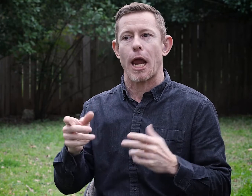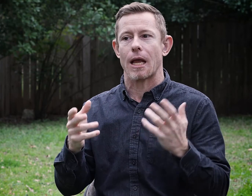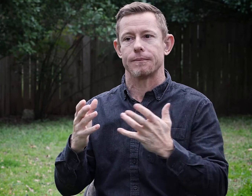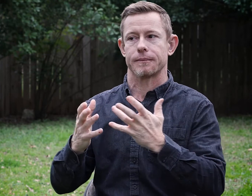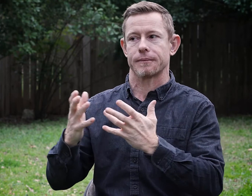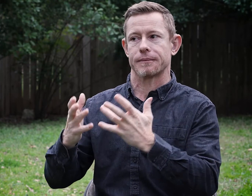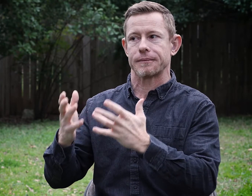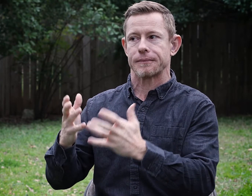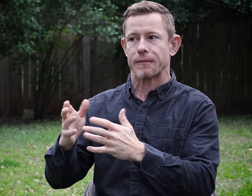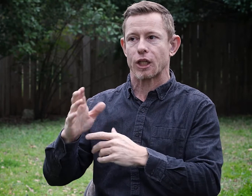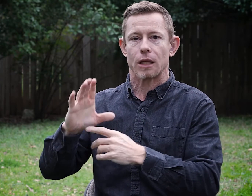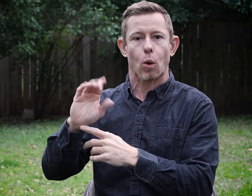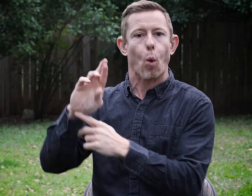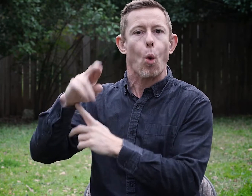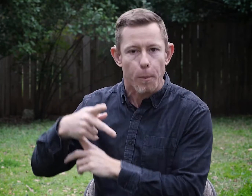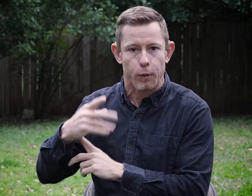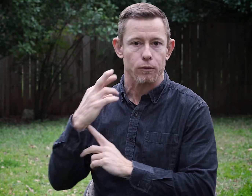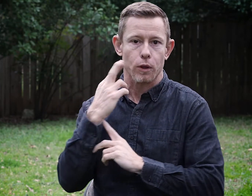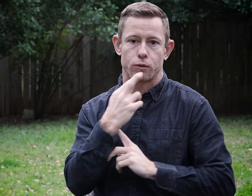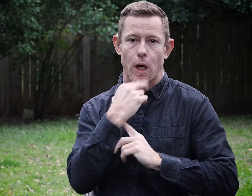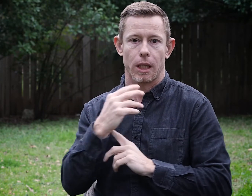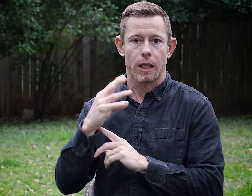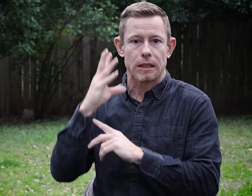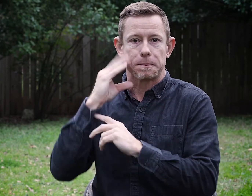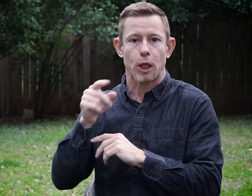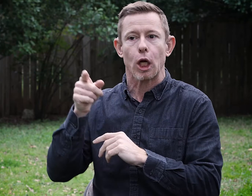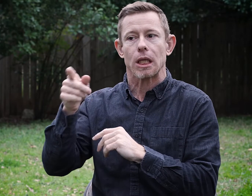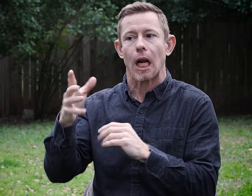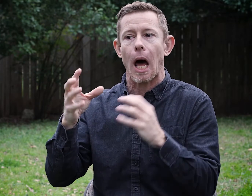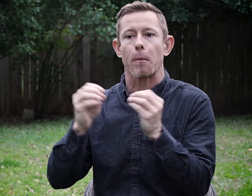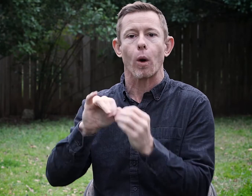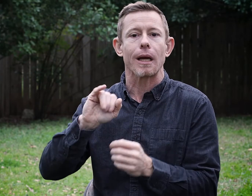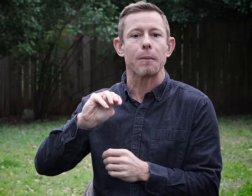Then I had experiences where I was at a corporate restaurant, which was more impersonal.